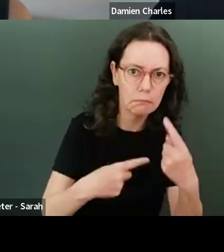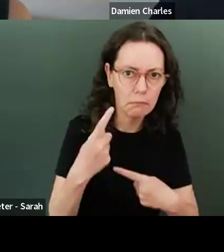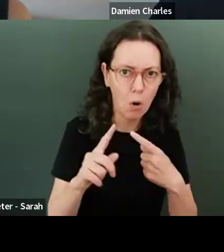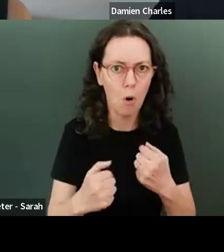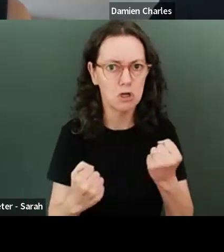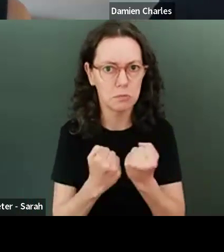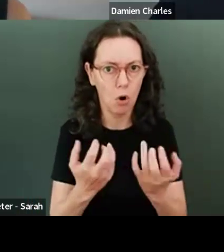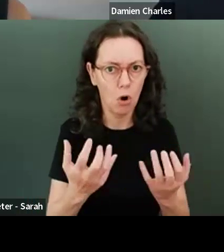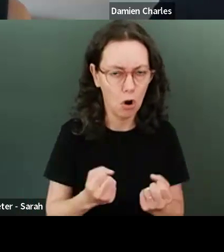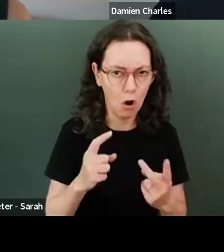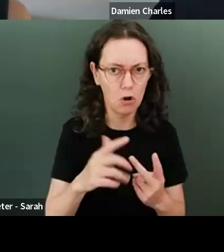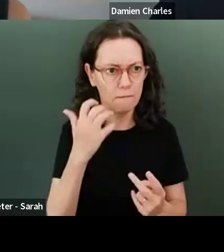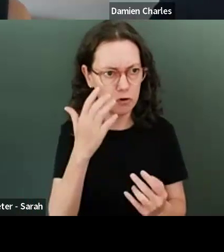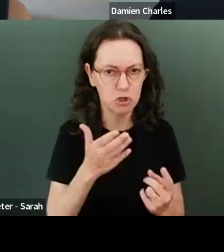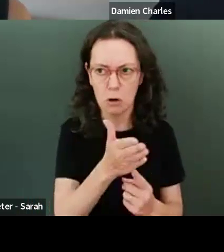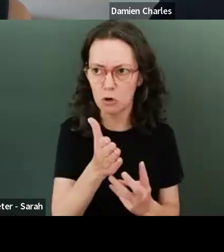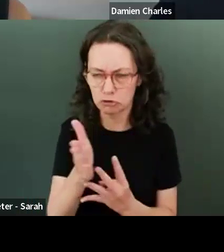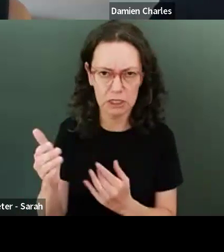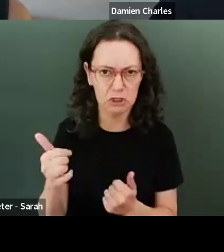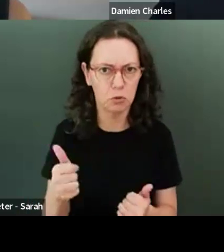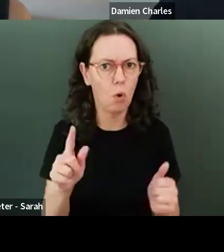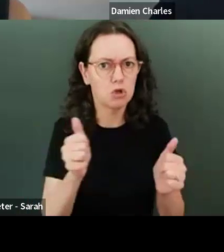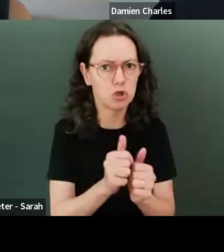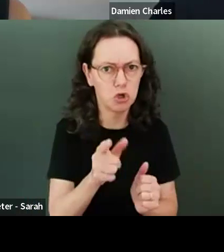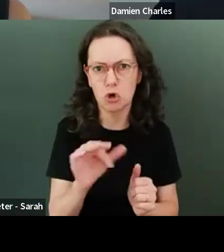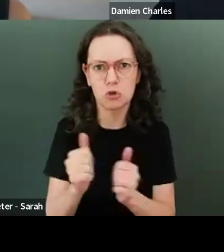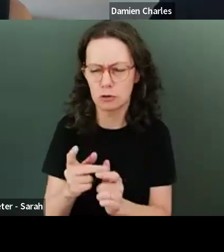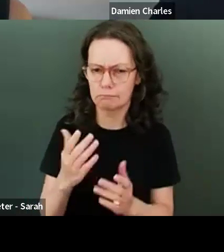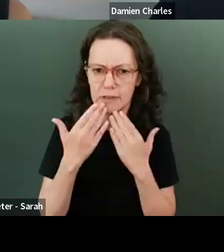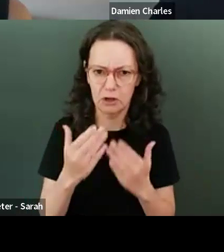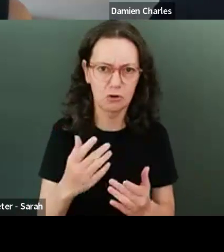able to receive and what's worked for